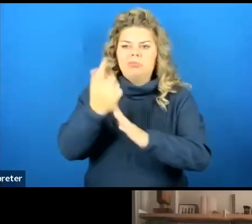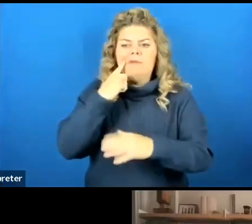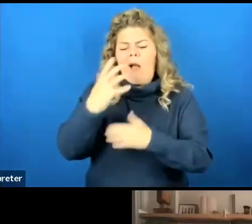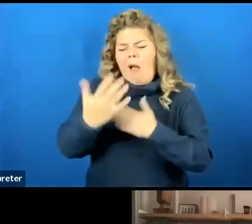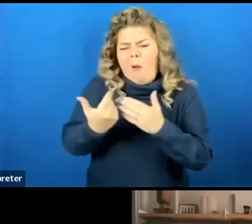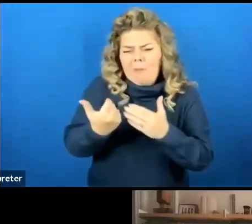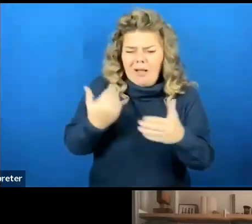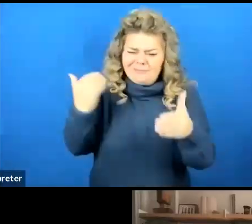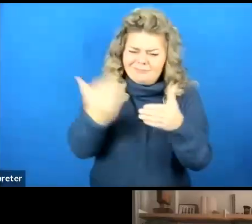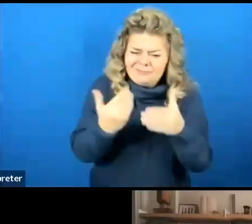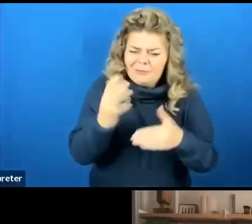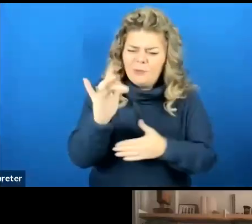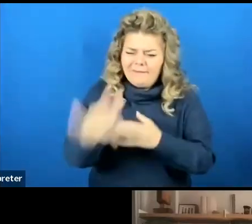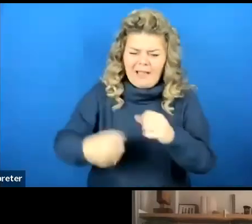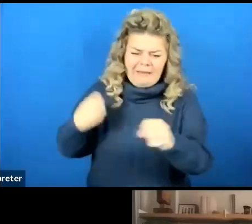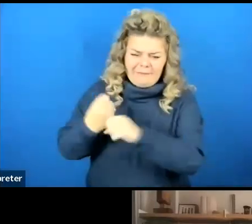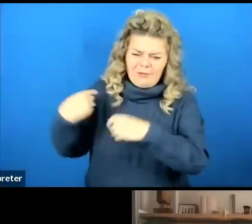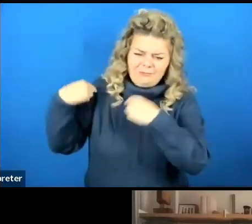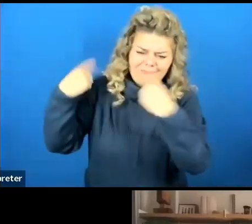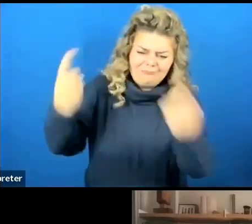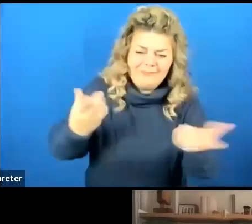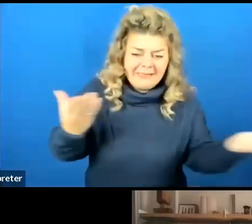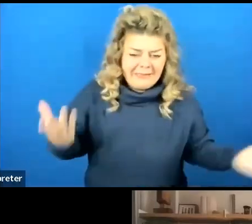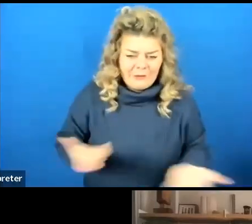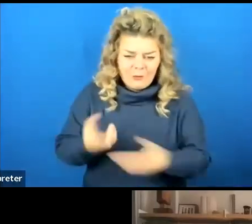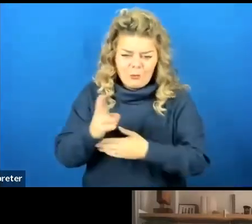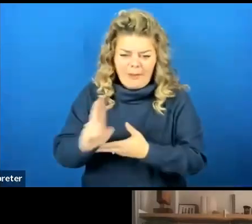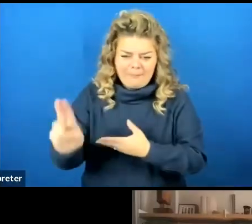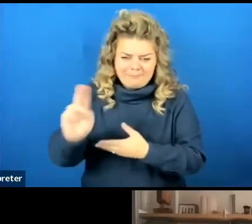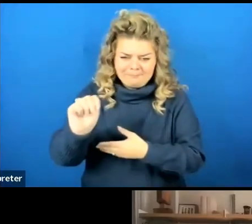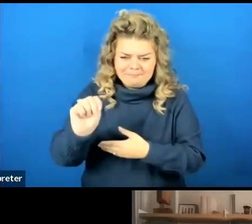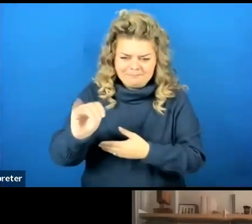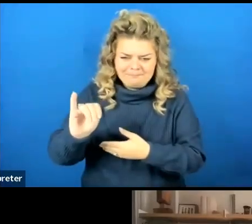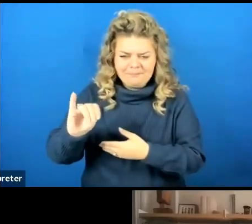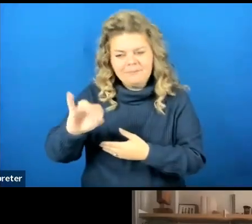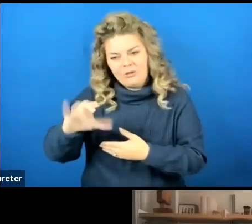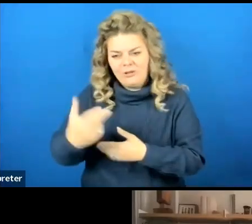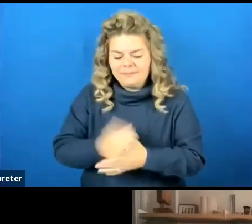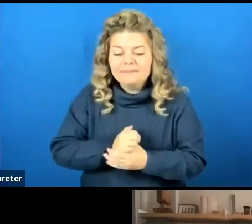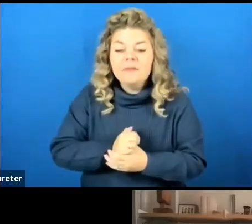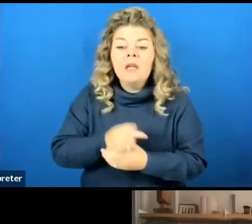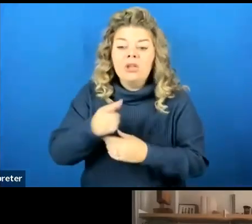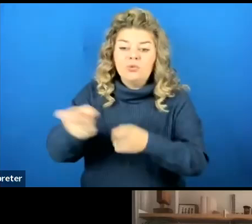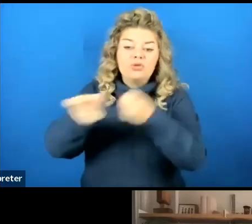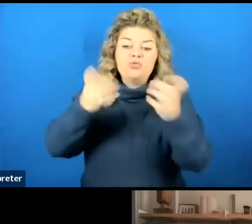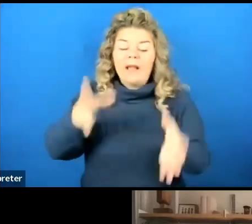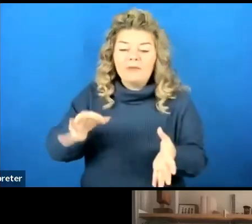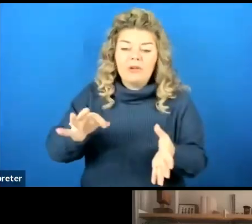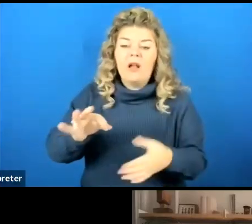Here at U of M, she was the director at the National Center for Institutional Diversity